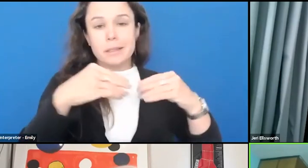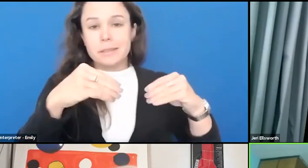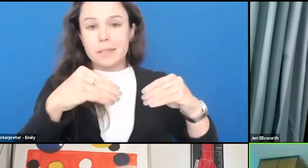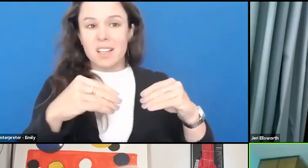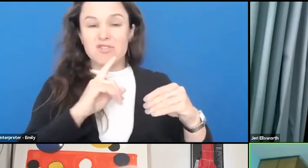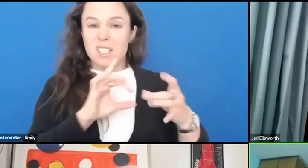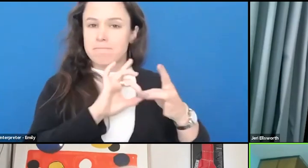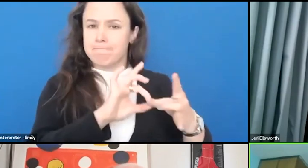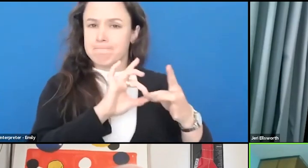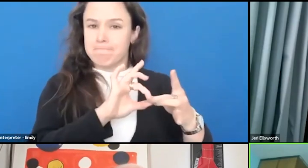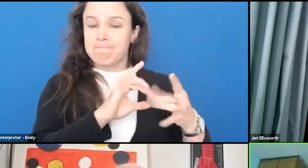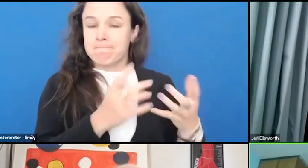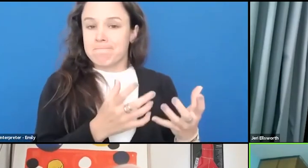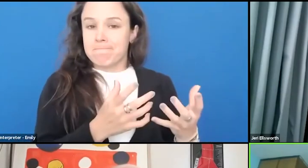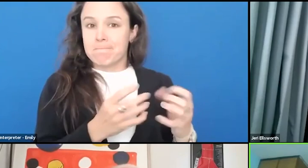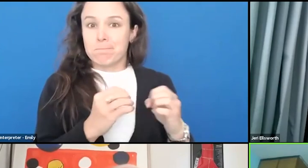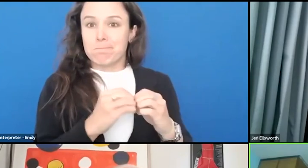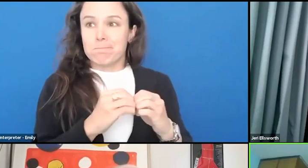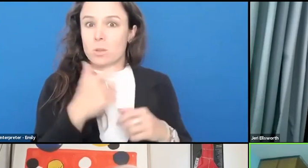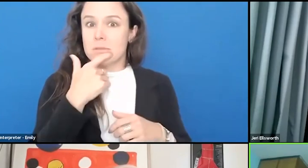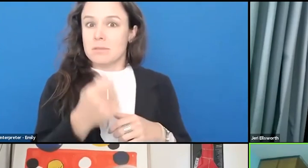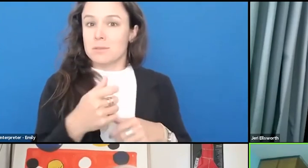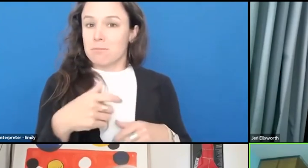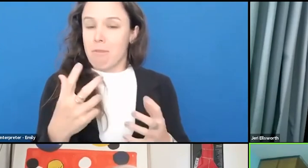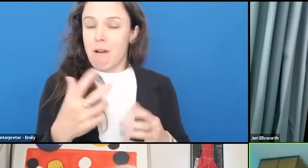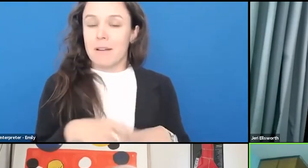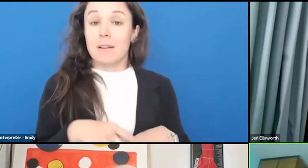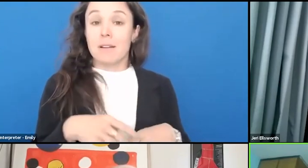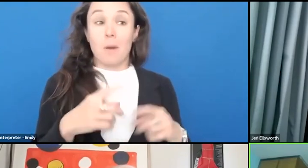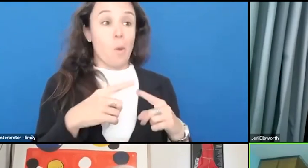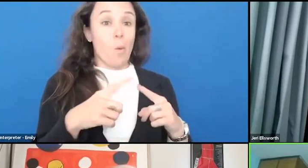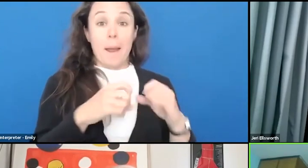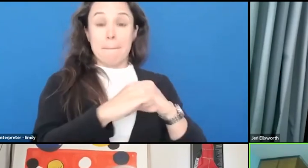but they got but it's much more interesting that when marketing becomes the learning and